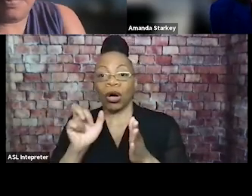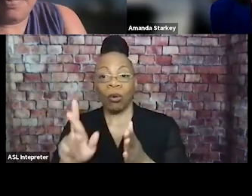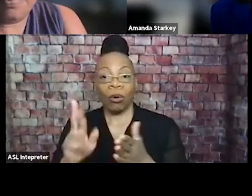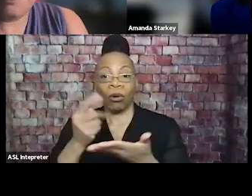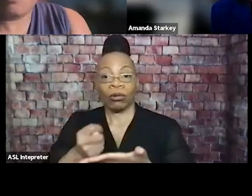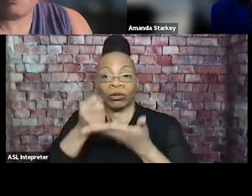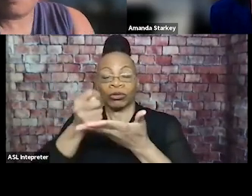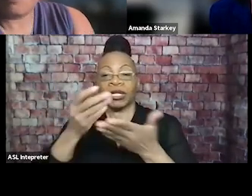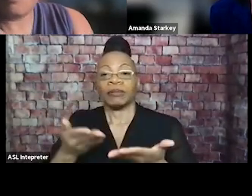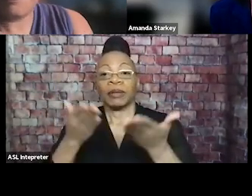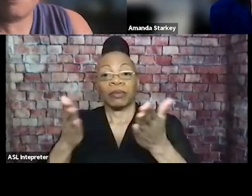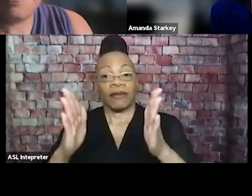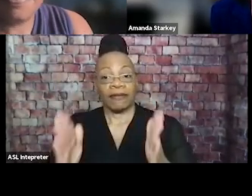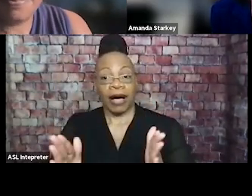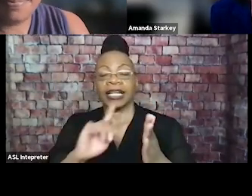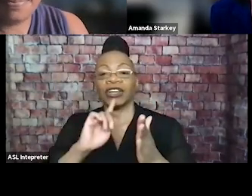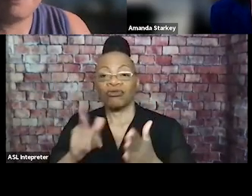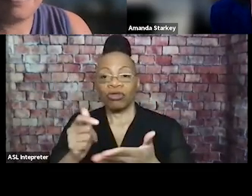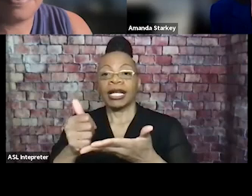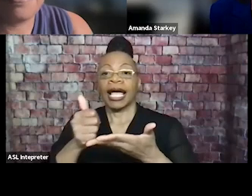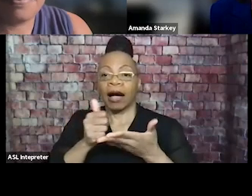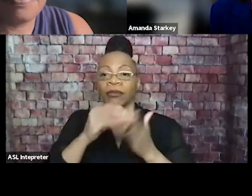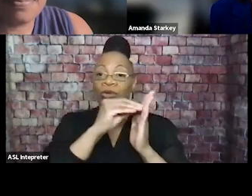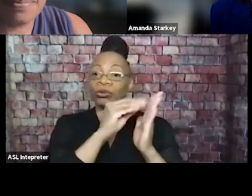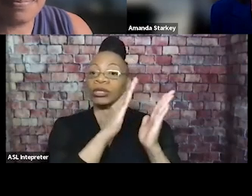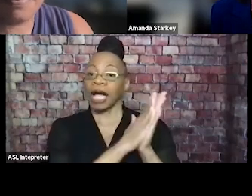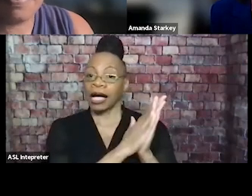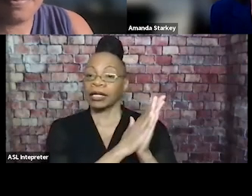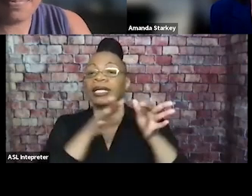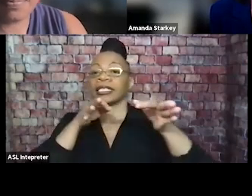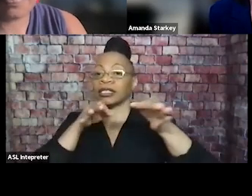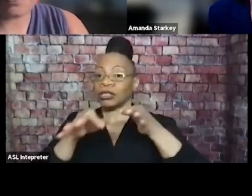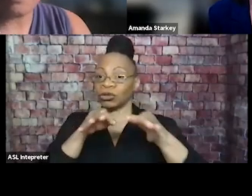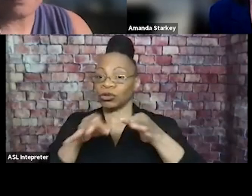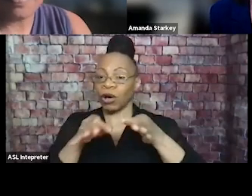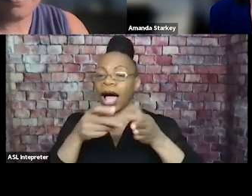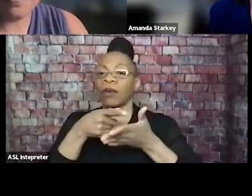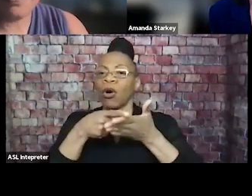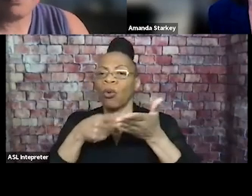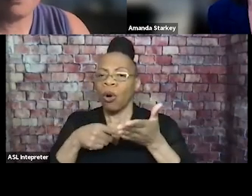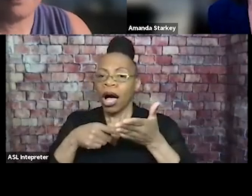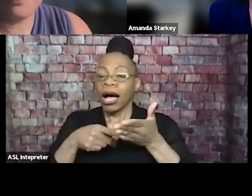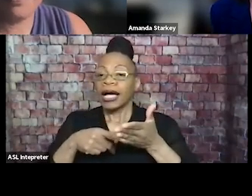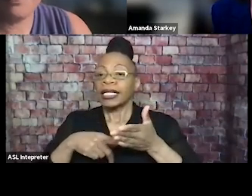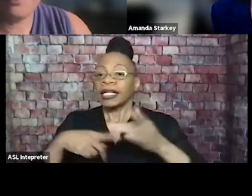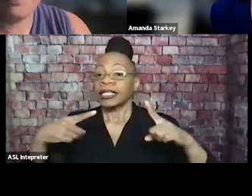it's helpful to document that and describe what the discrepancies are in their memory